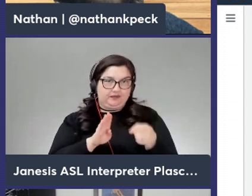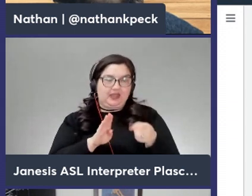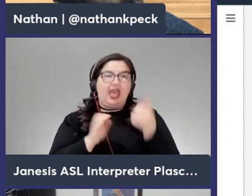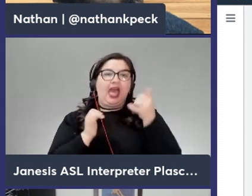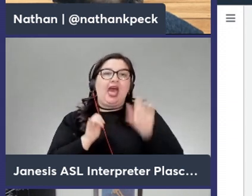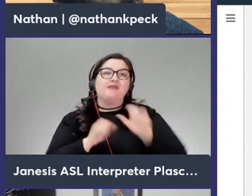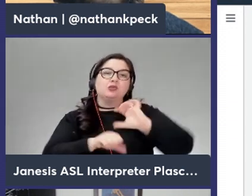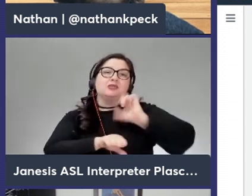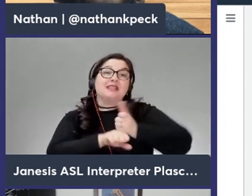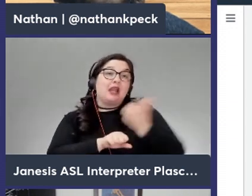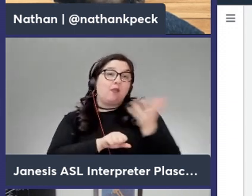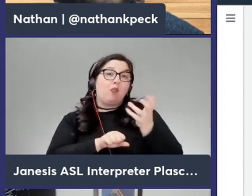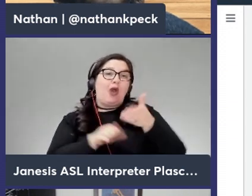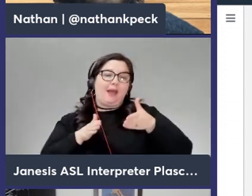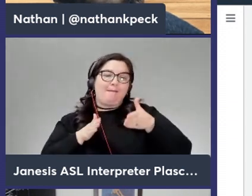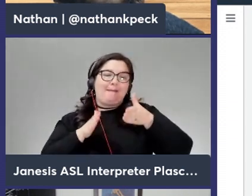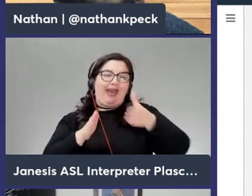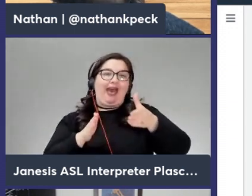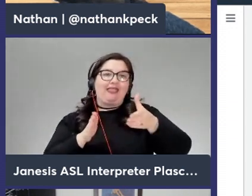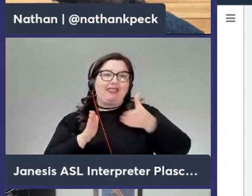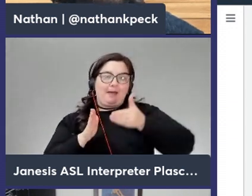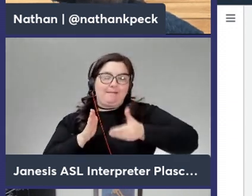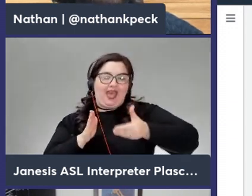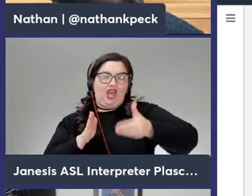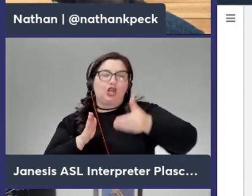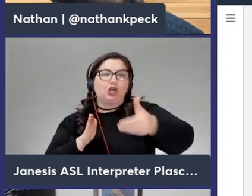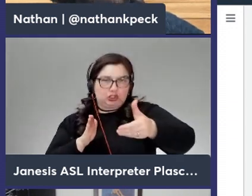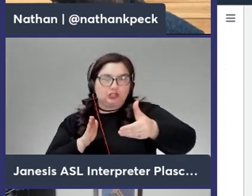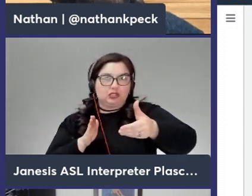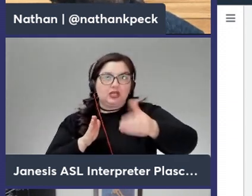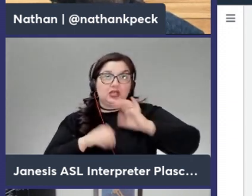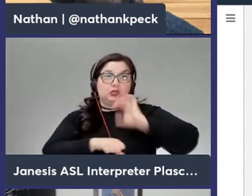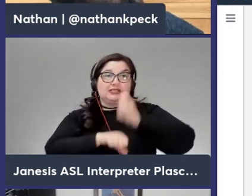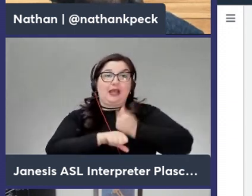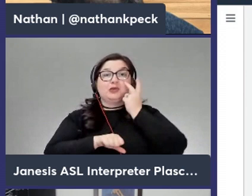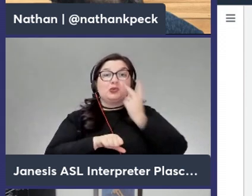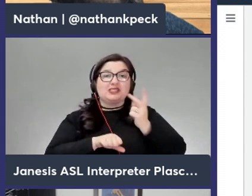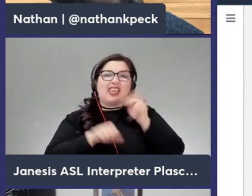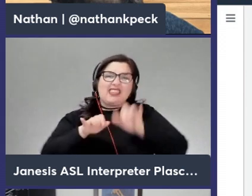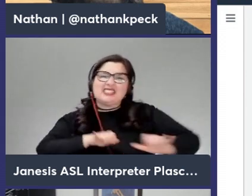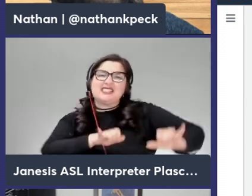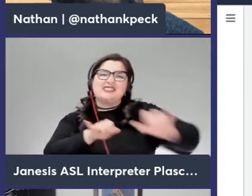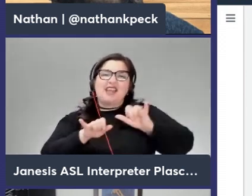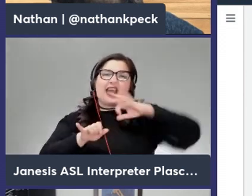So if we looked at the index page, or that HTML page, we'd see that all those static assets are located at the following path.